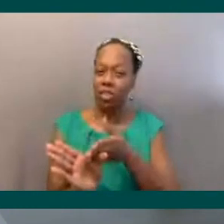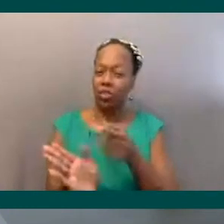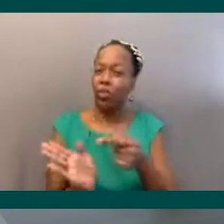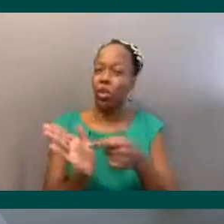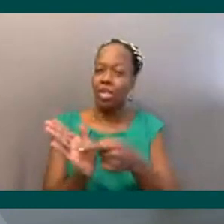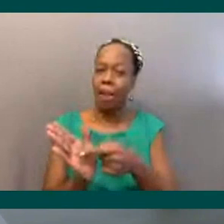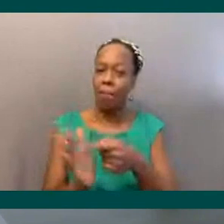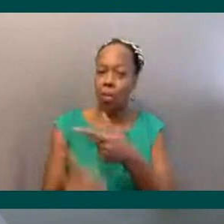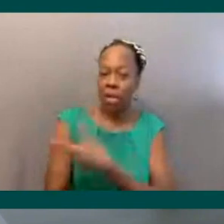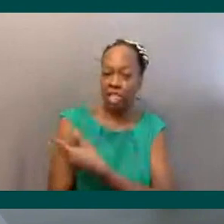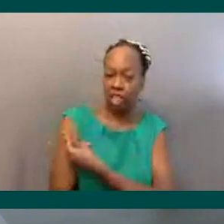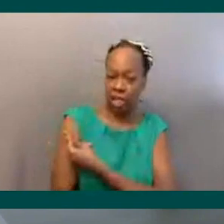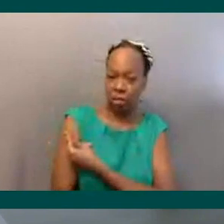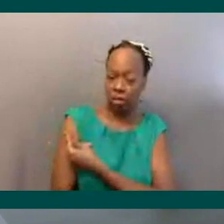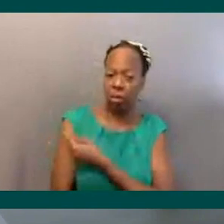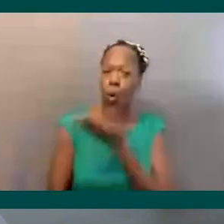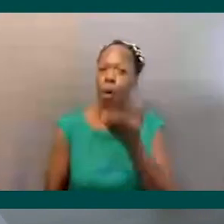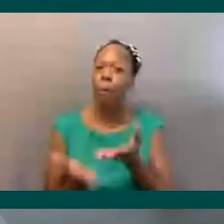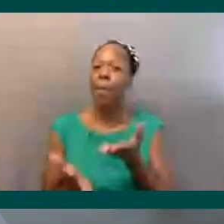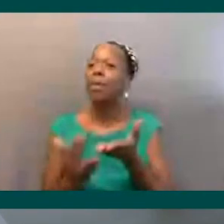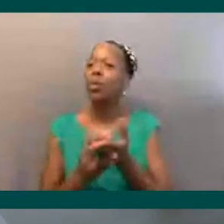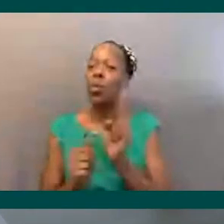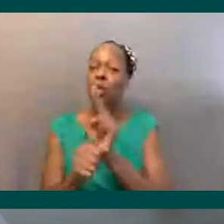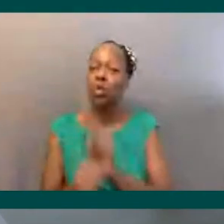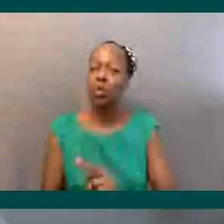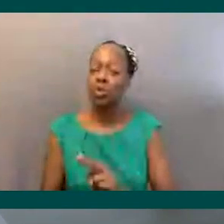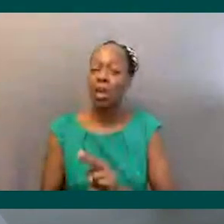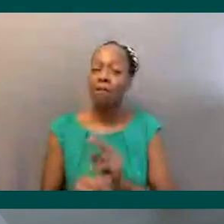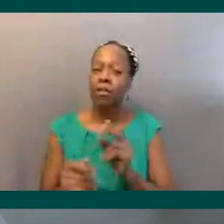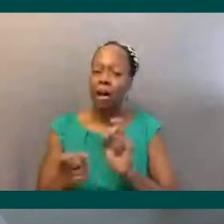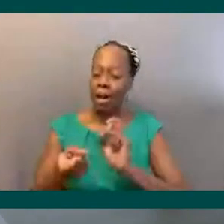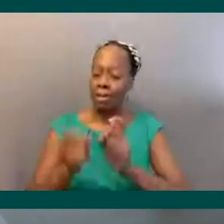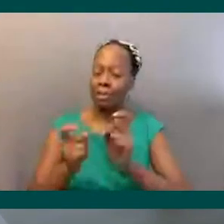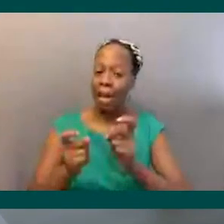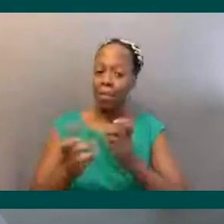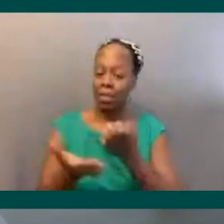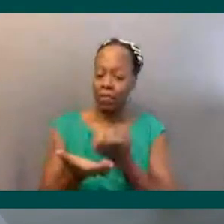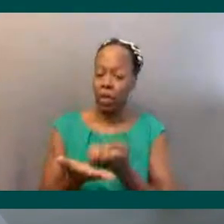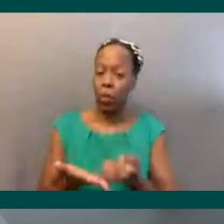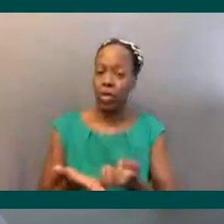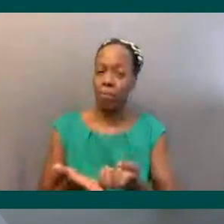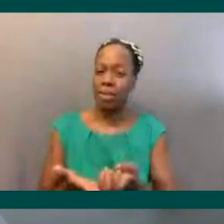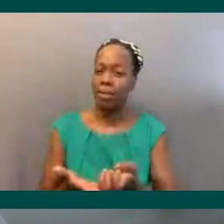or through the use of adaptive equipment, how to return that person